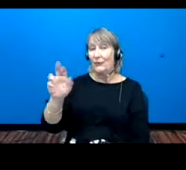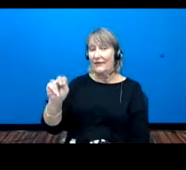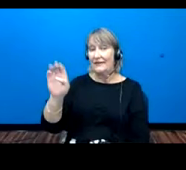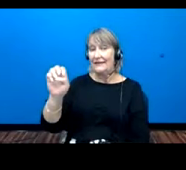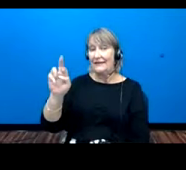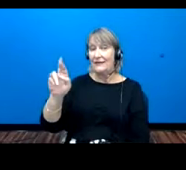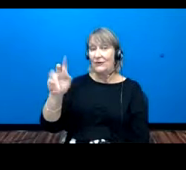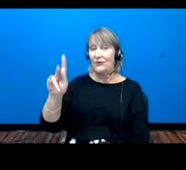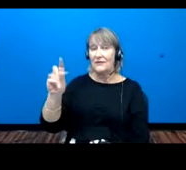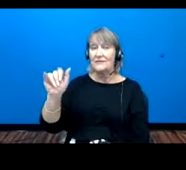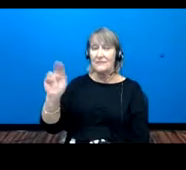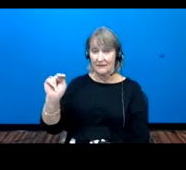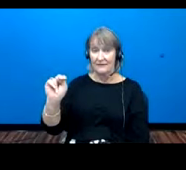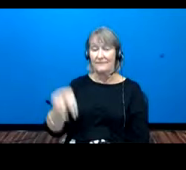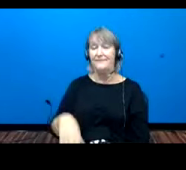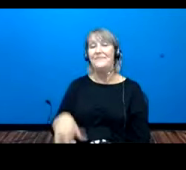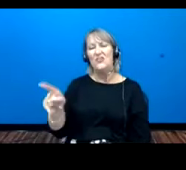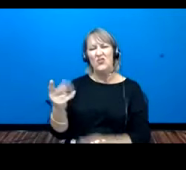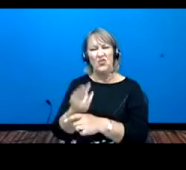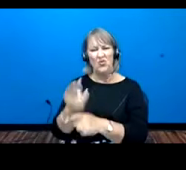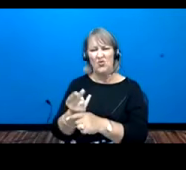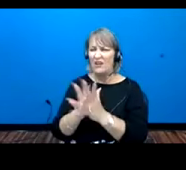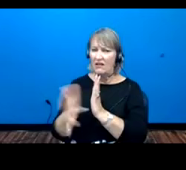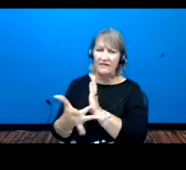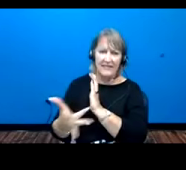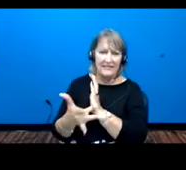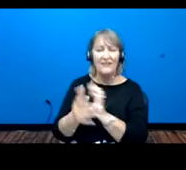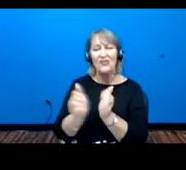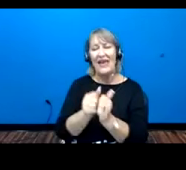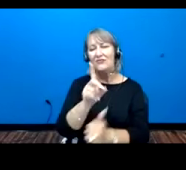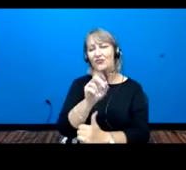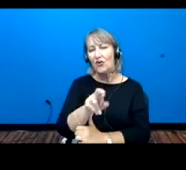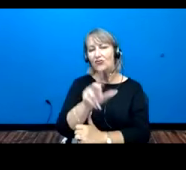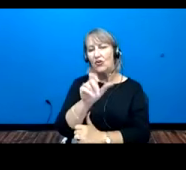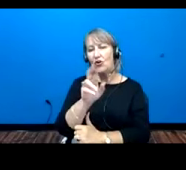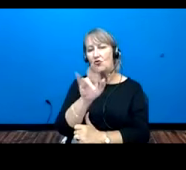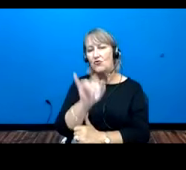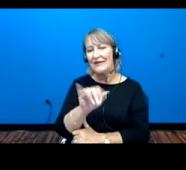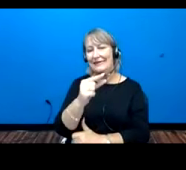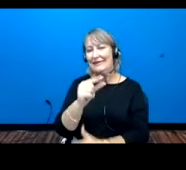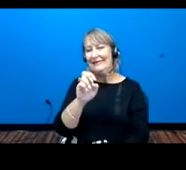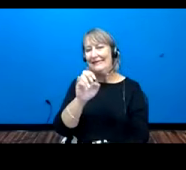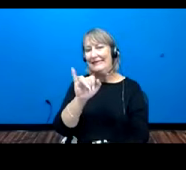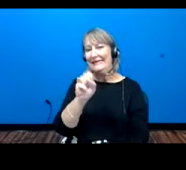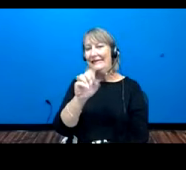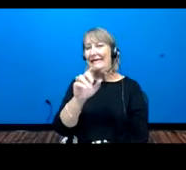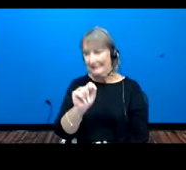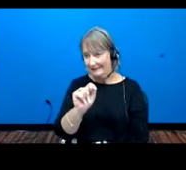to our methodologies here, along with Dr. Lori Geist. And they're really looking from a research,